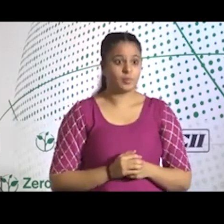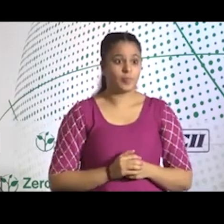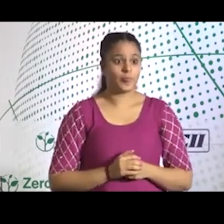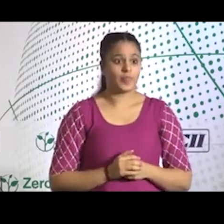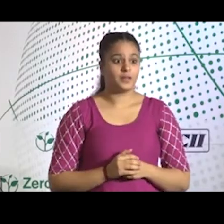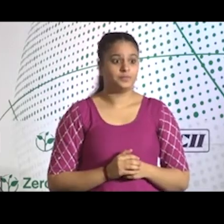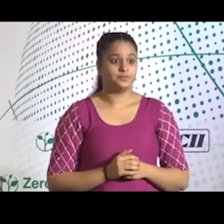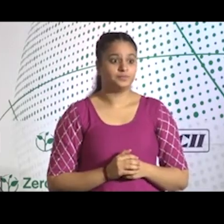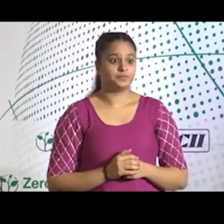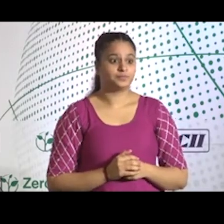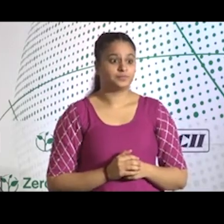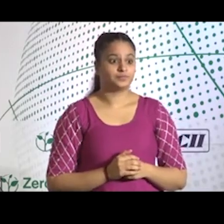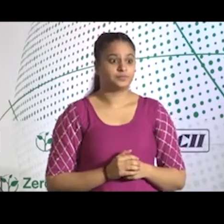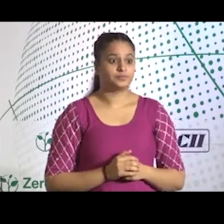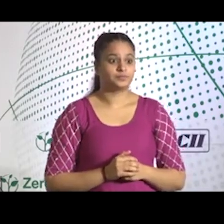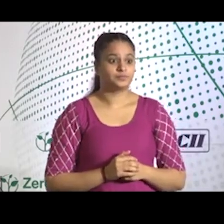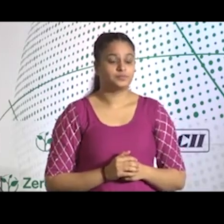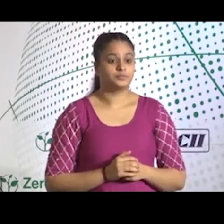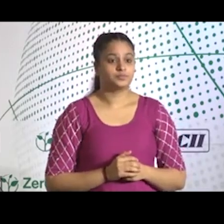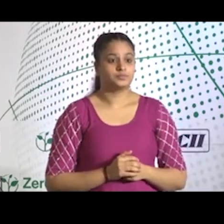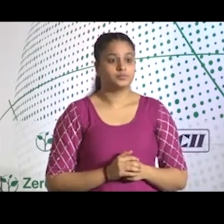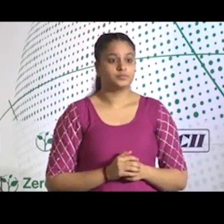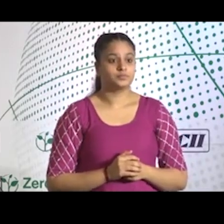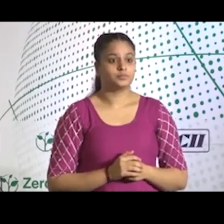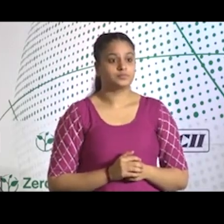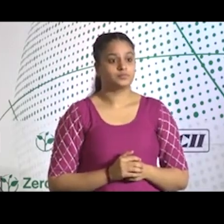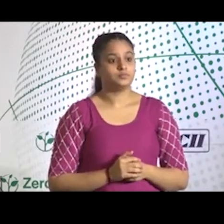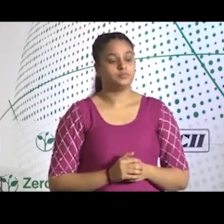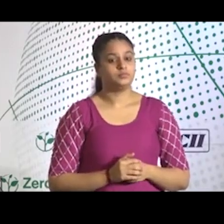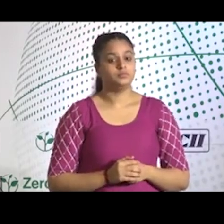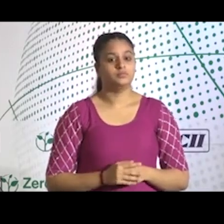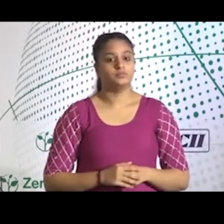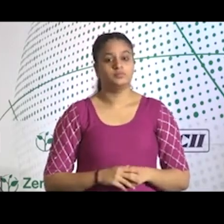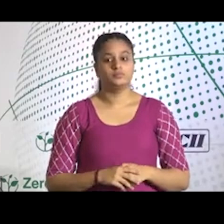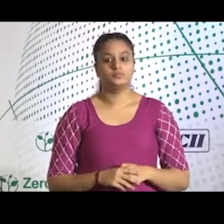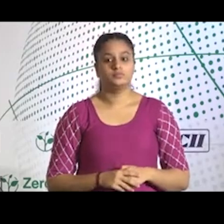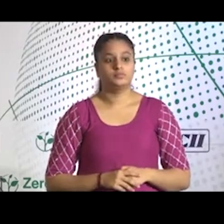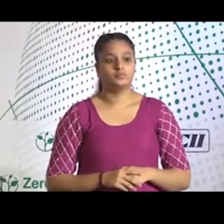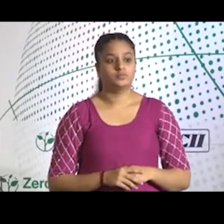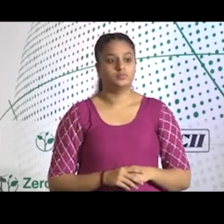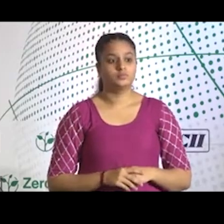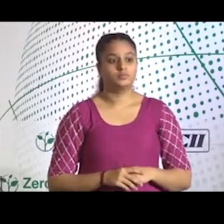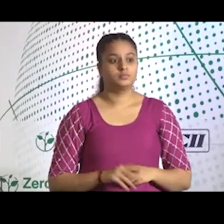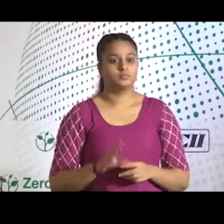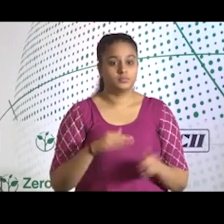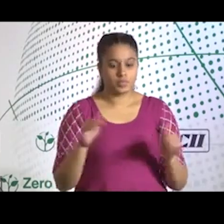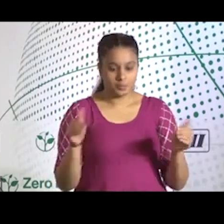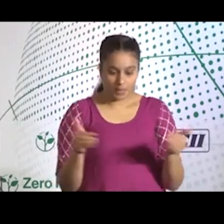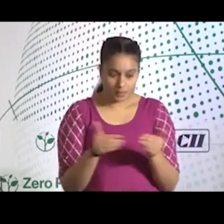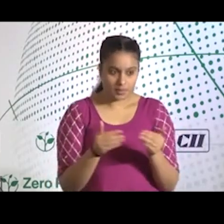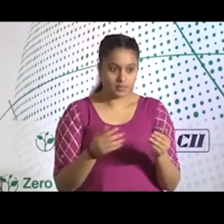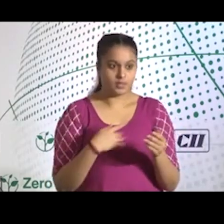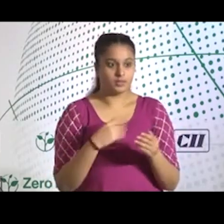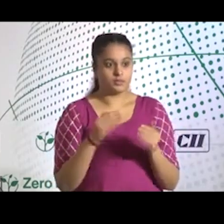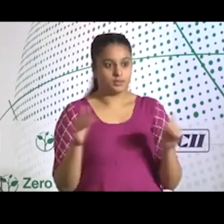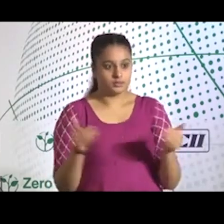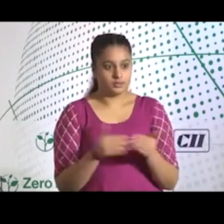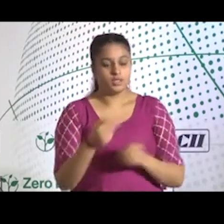So without much ado, let me let me also introduce our panelists. I know you've just got their names.